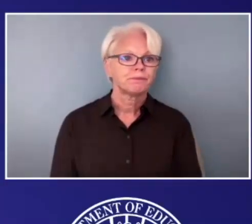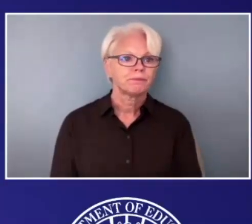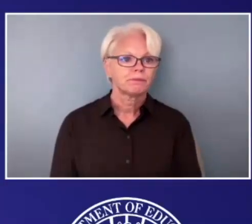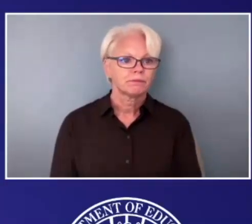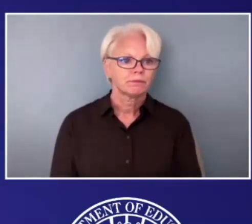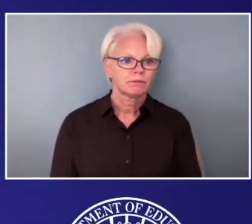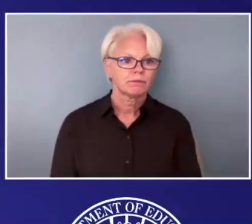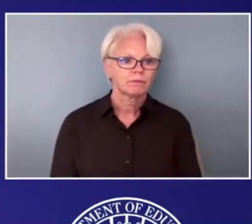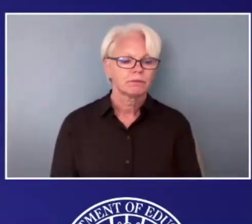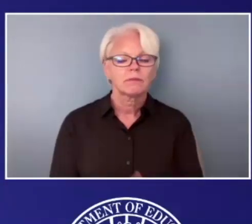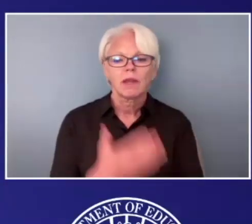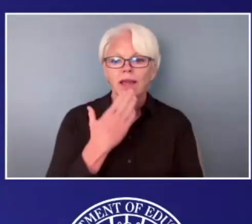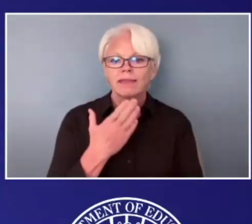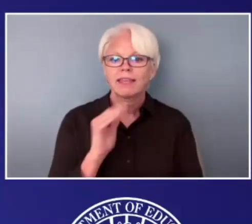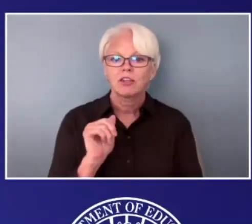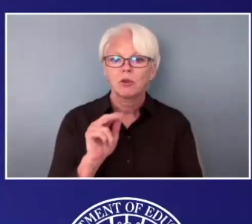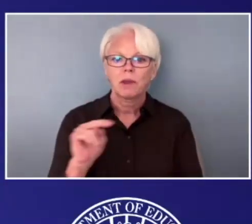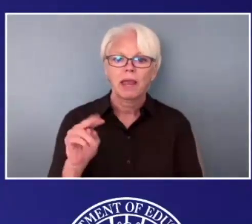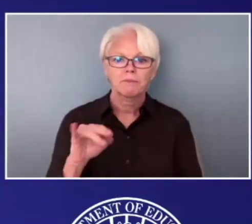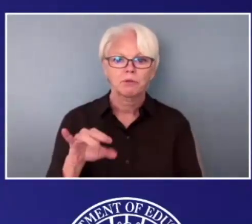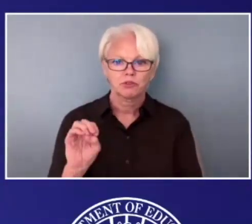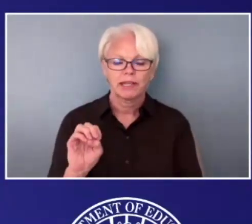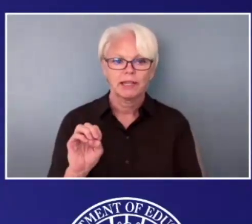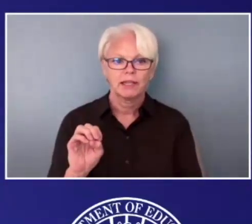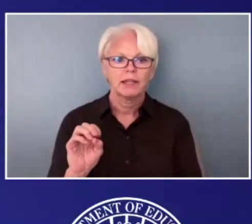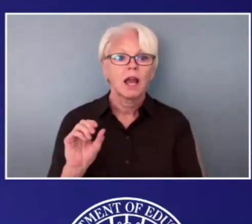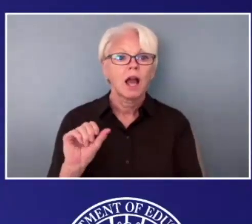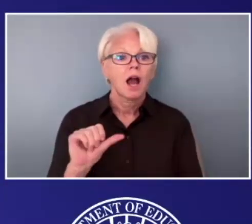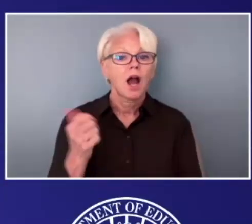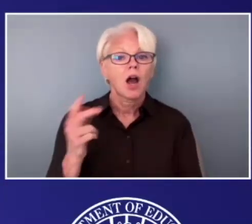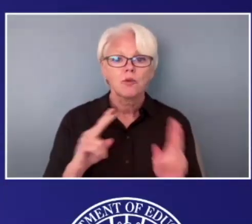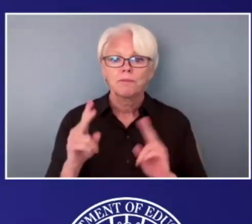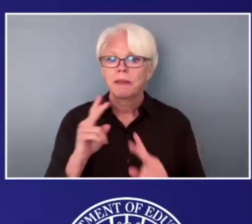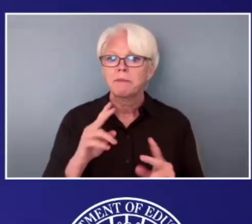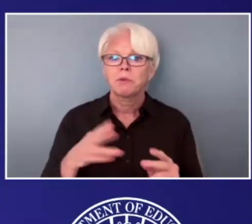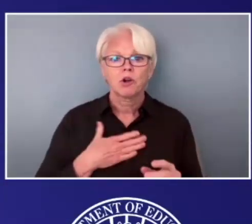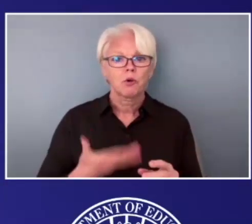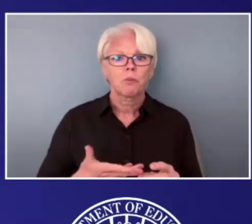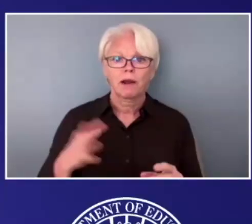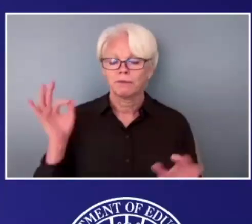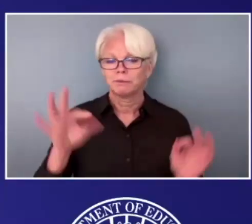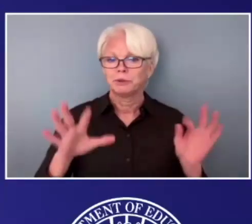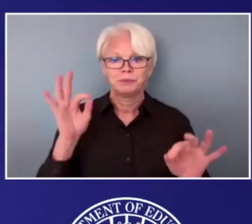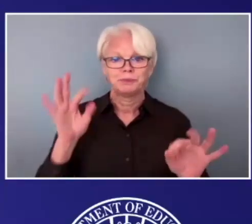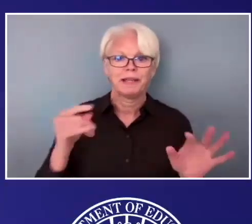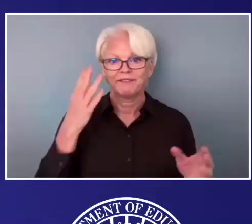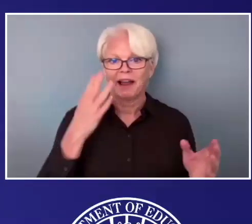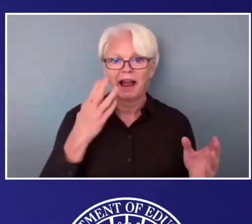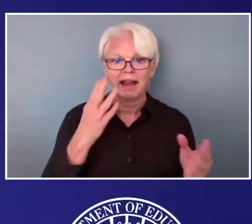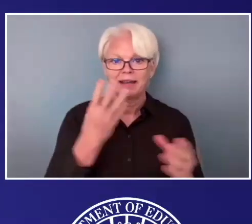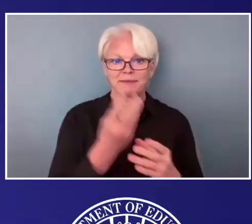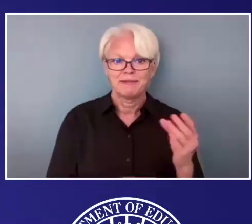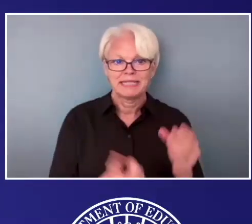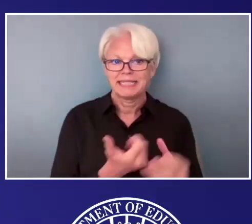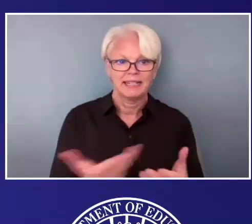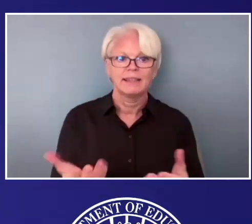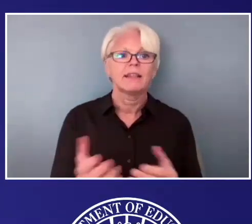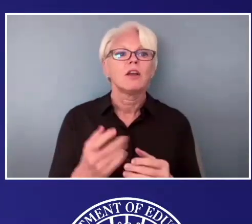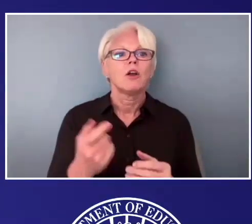Thank you, Annmarie. And others are welcome to fill in anything additional that I miss. But we just had a caucus to discuss some of